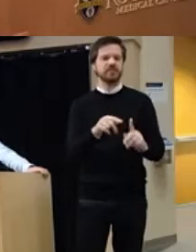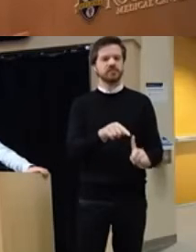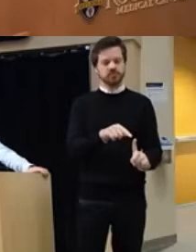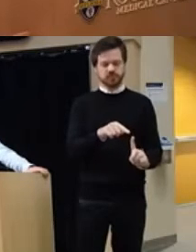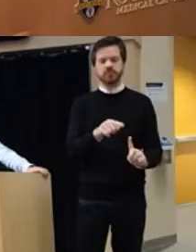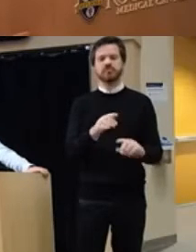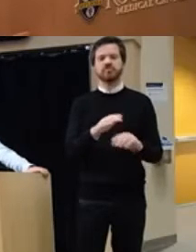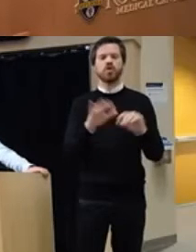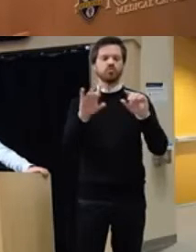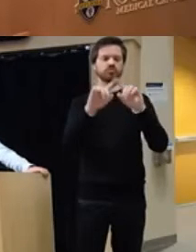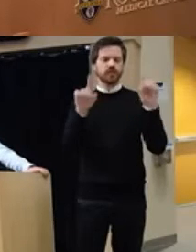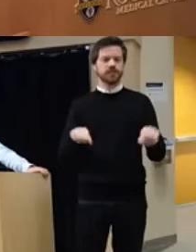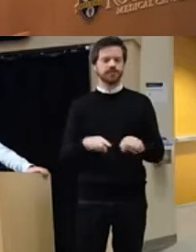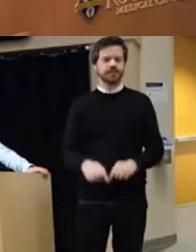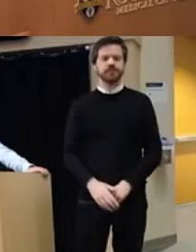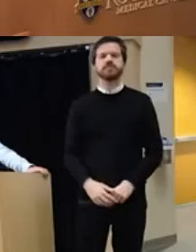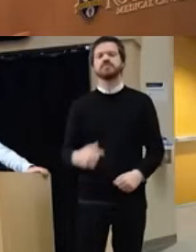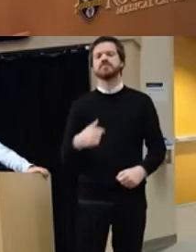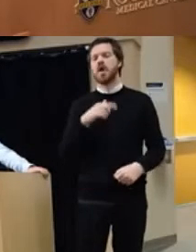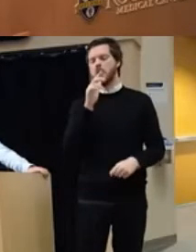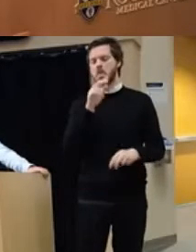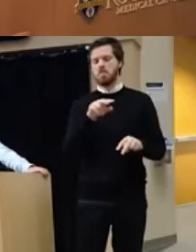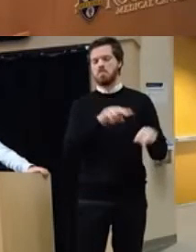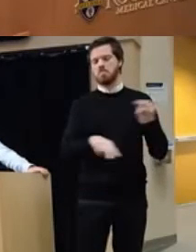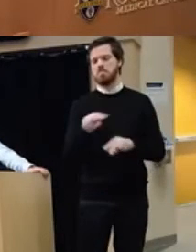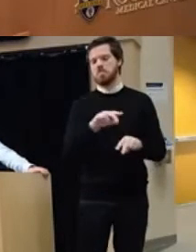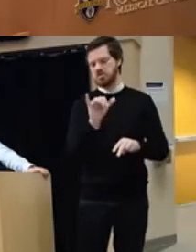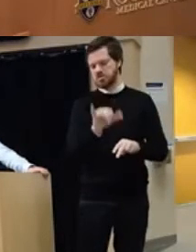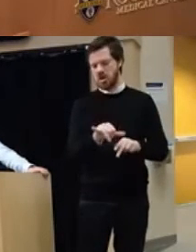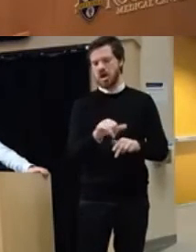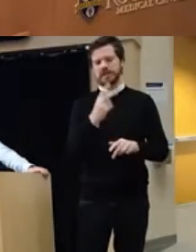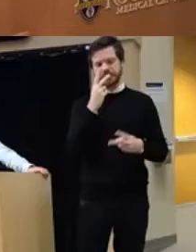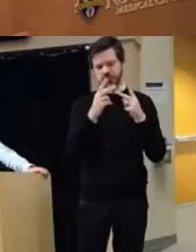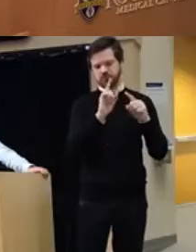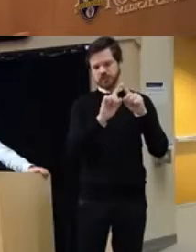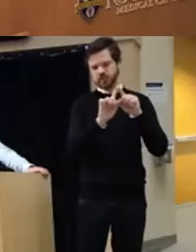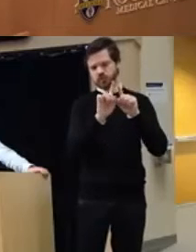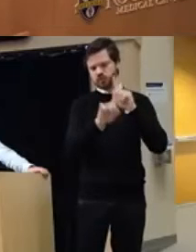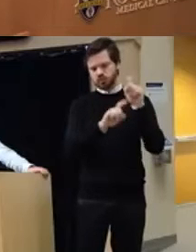your screen and I will be moderating that and uh looking at your questions uh throughout the